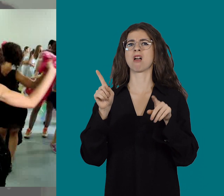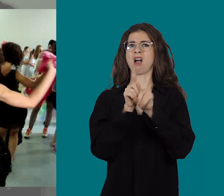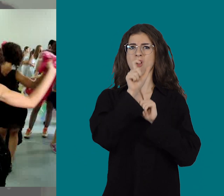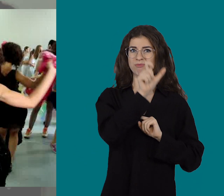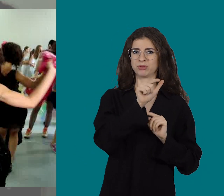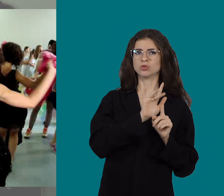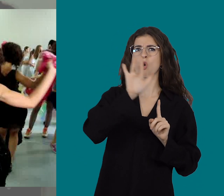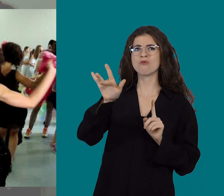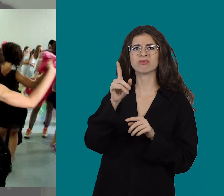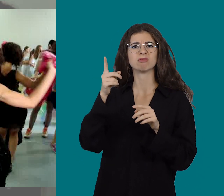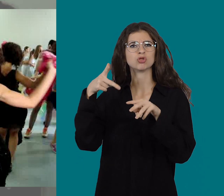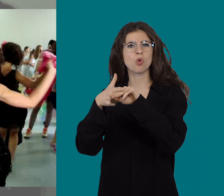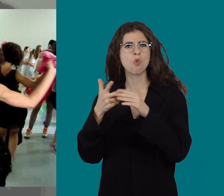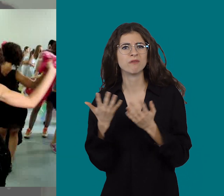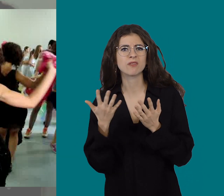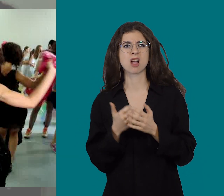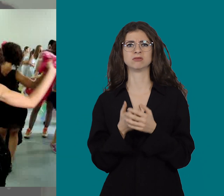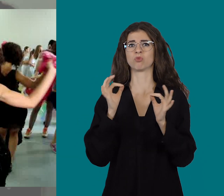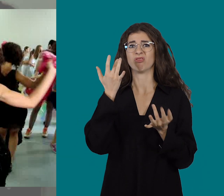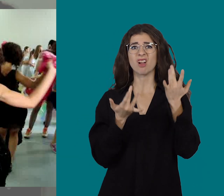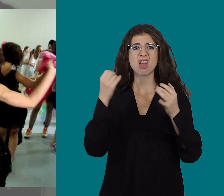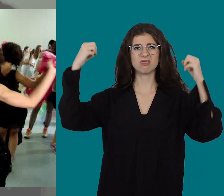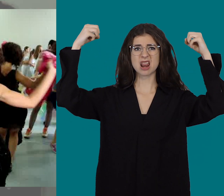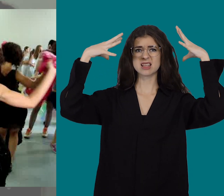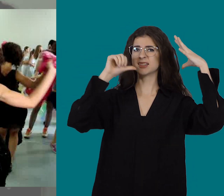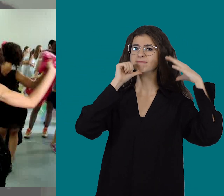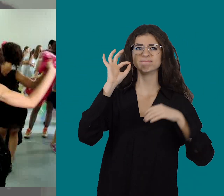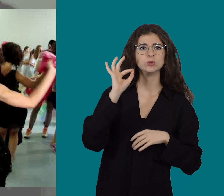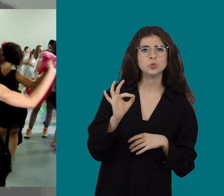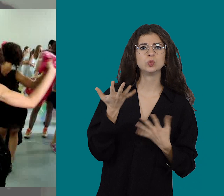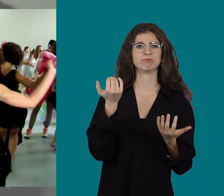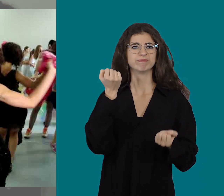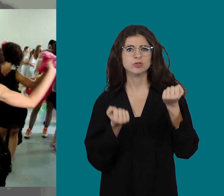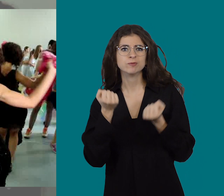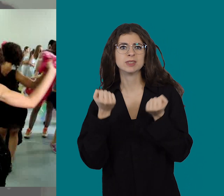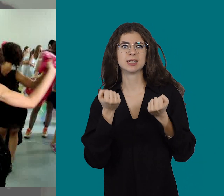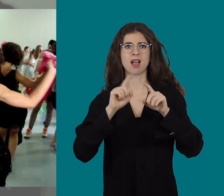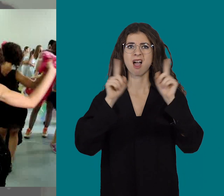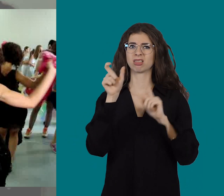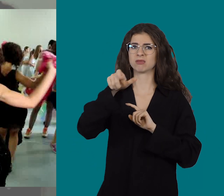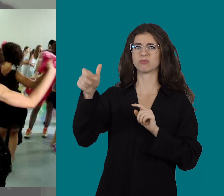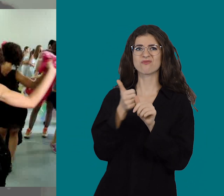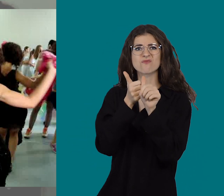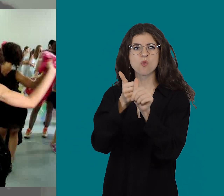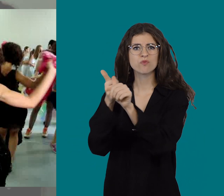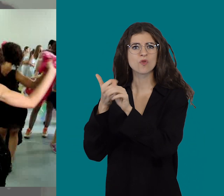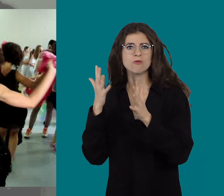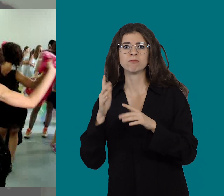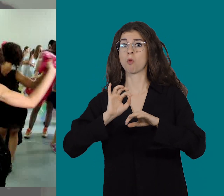sources of distraction or perhaps the light was not well positioned and if there were difficulties in following the others